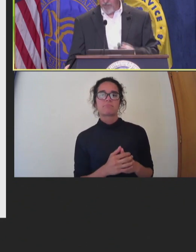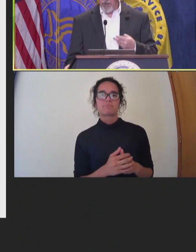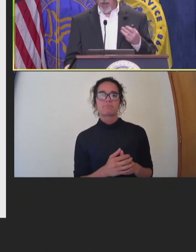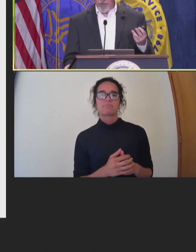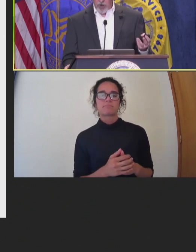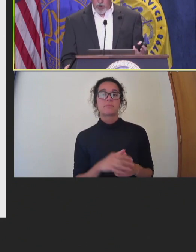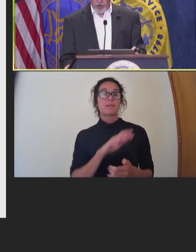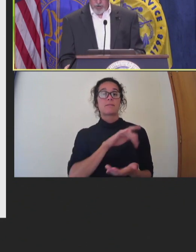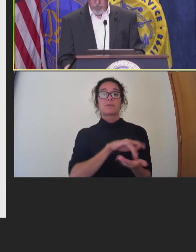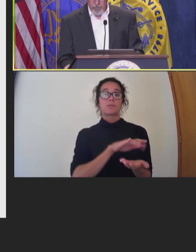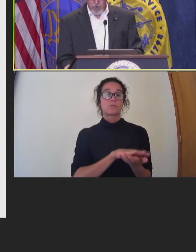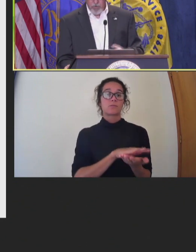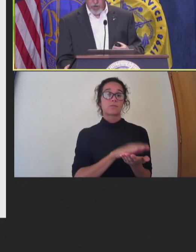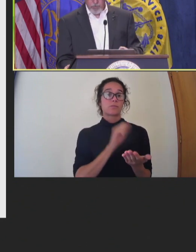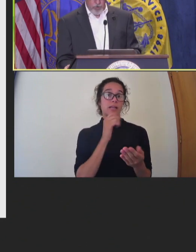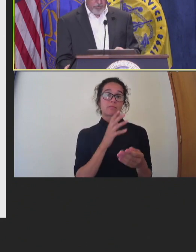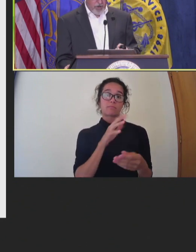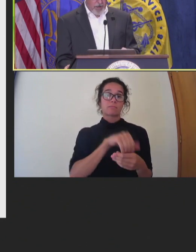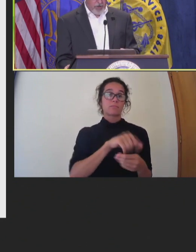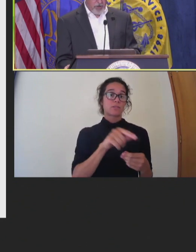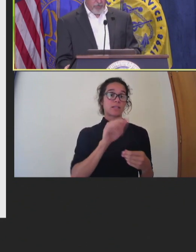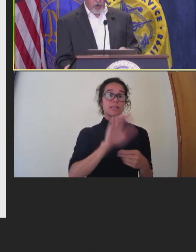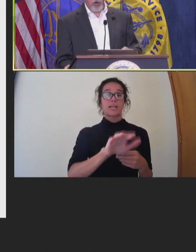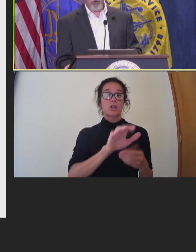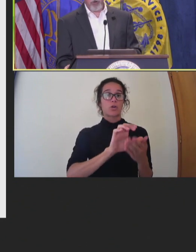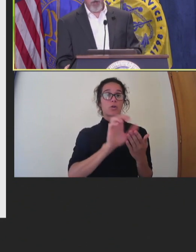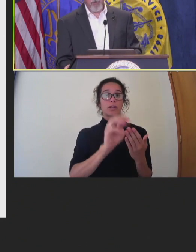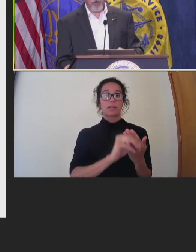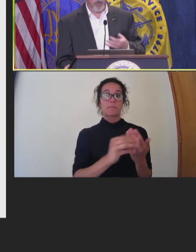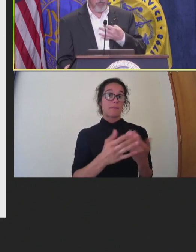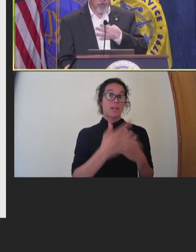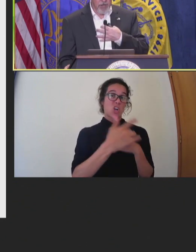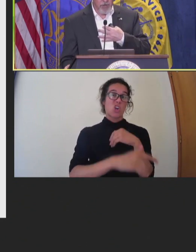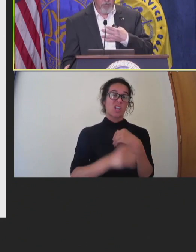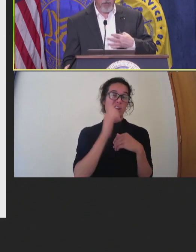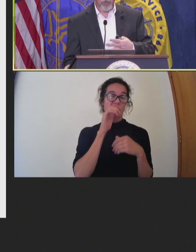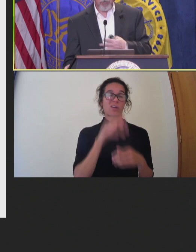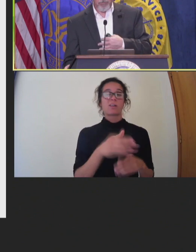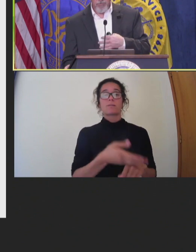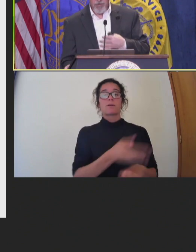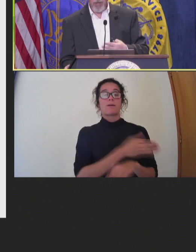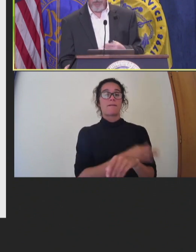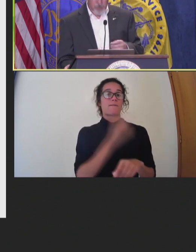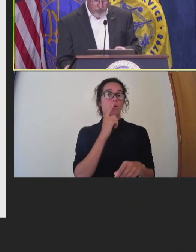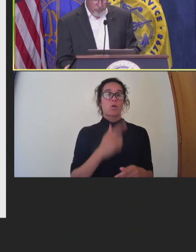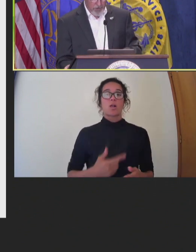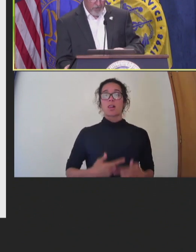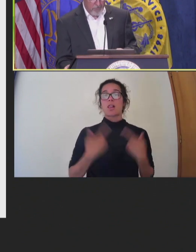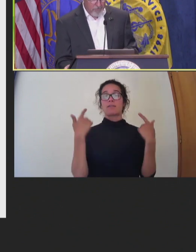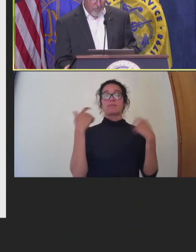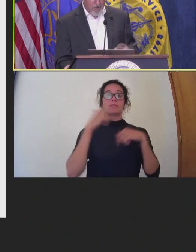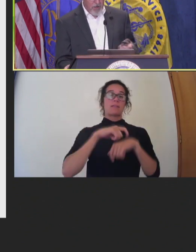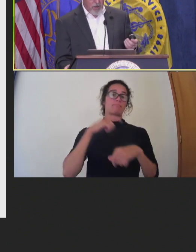not even earlier, will improve the likelihood for long-term confidence in this individual's opinion.